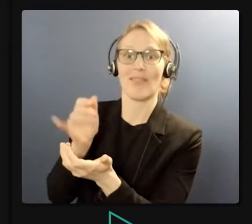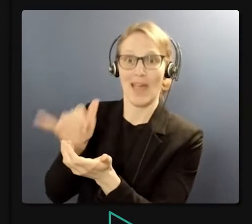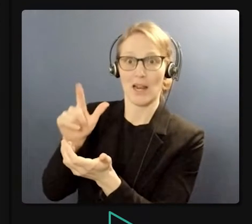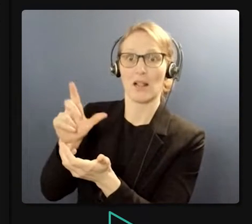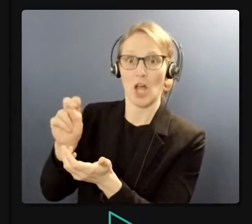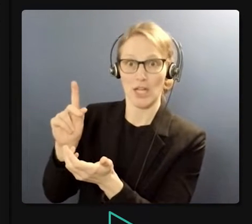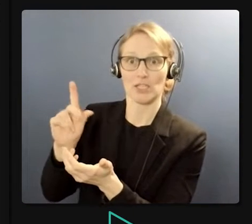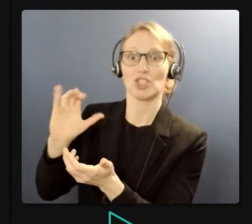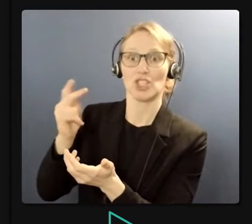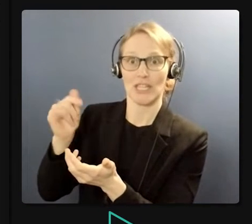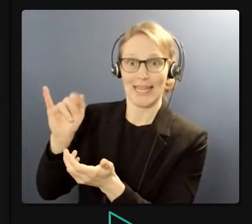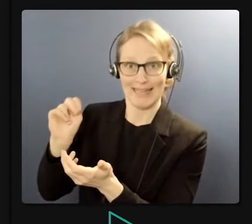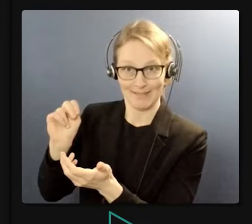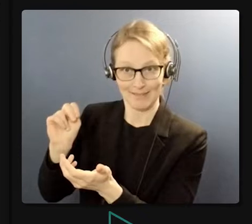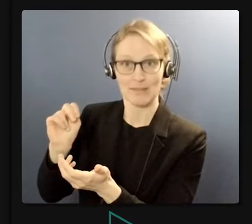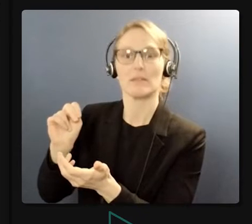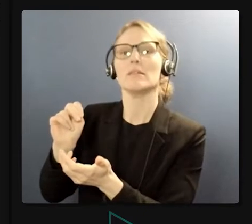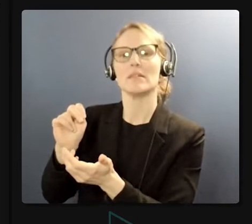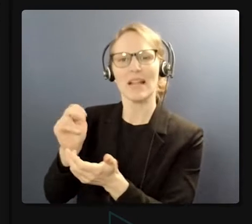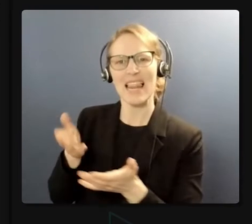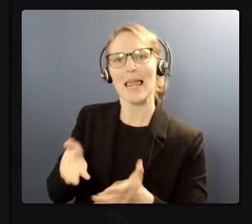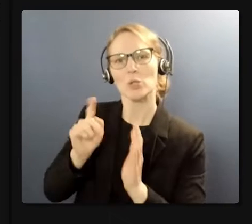after it has been baked into a single proxy.